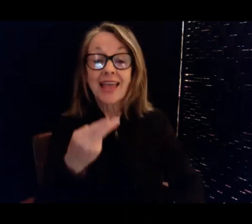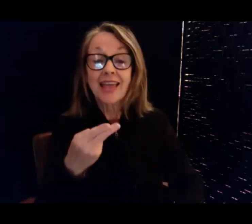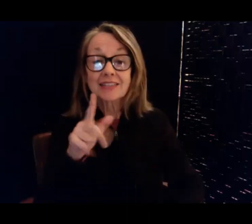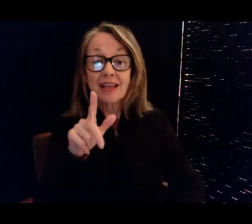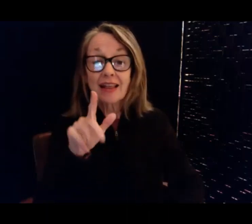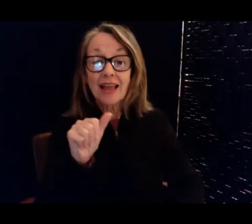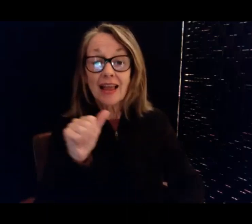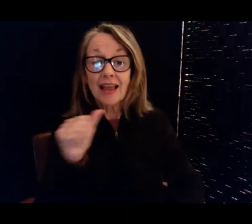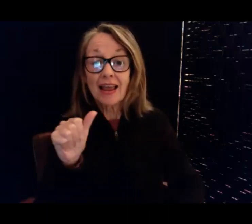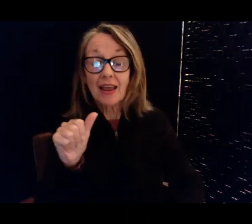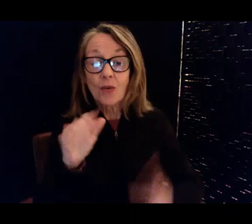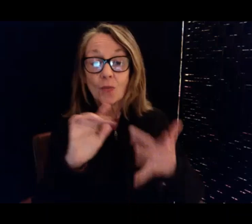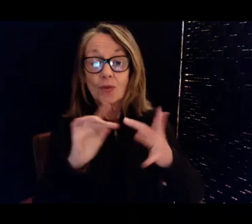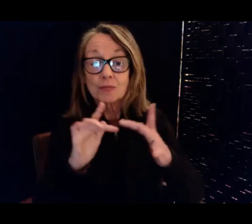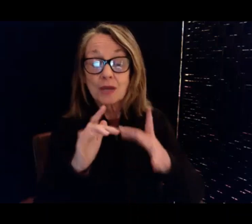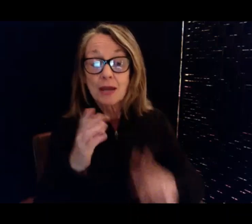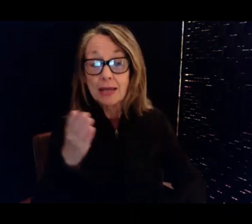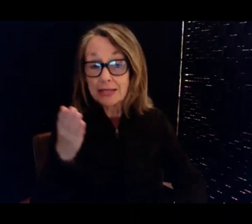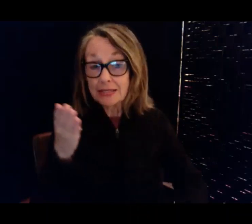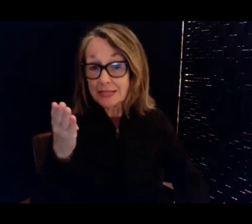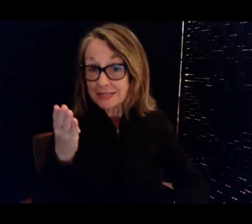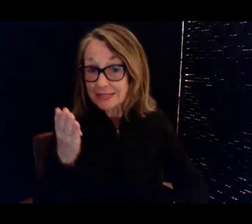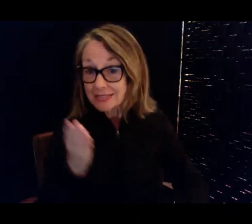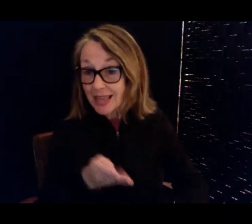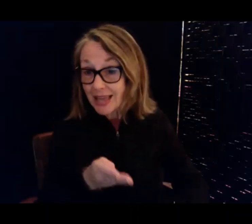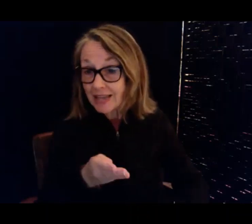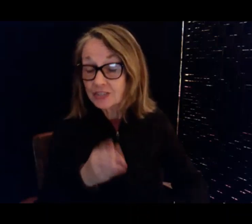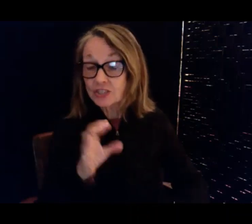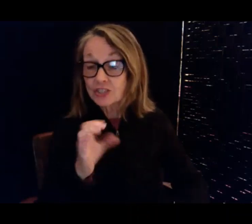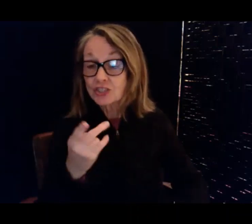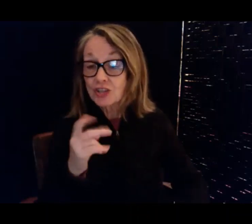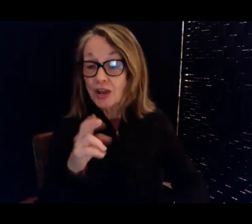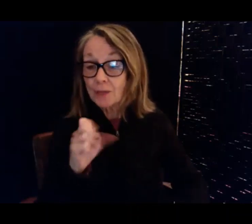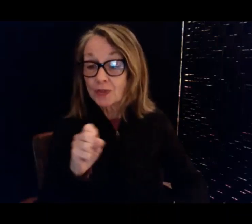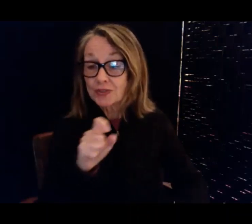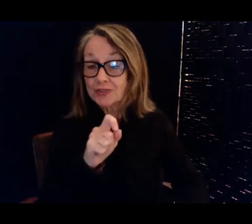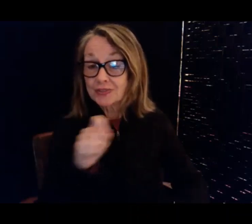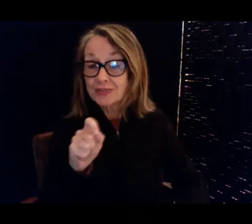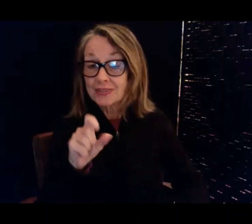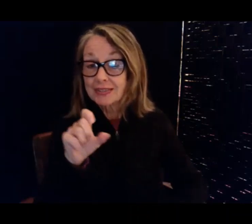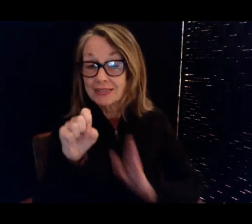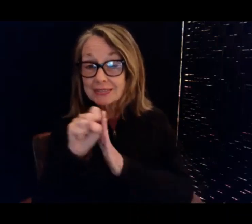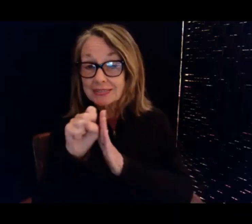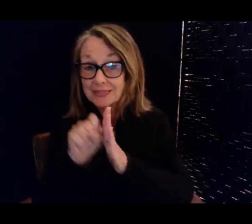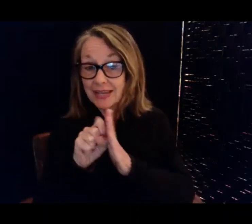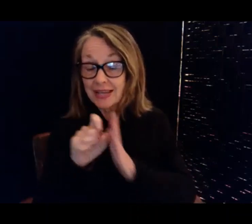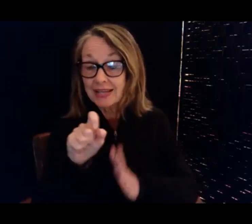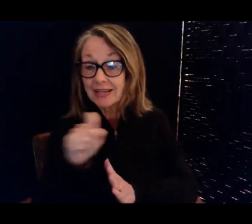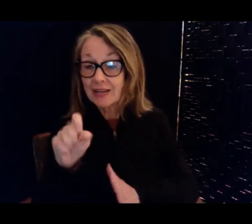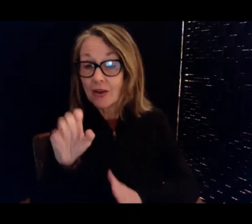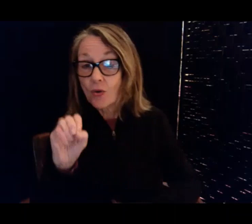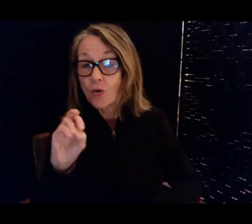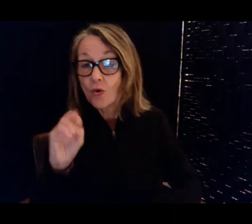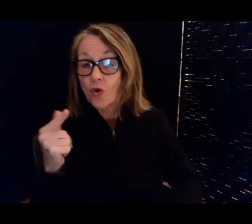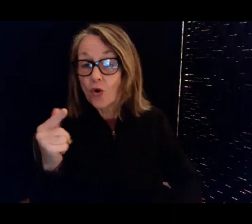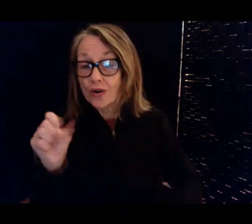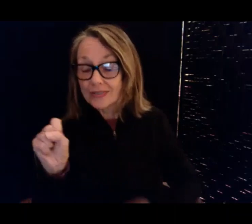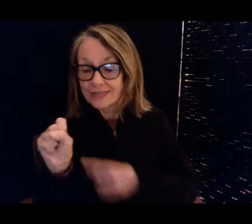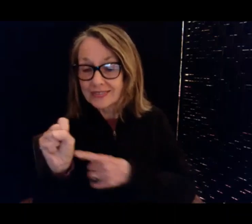chapters-state-orgs it will give you all the information for the Rhode Island